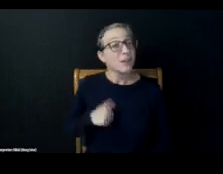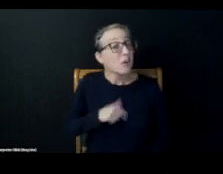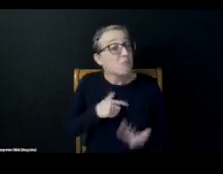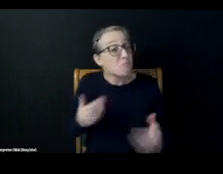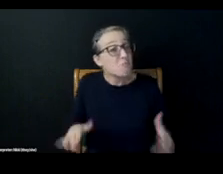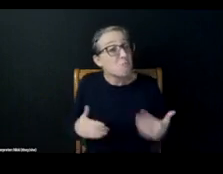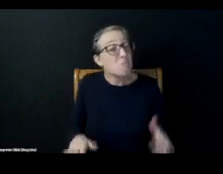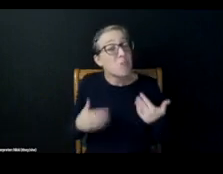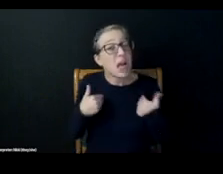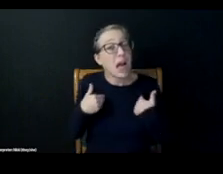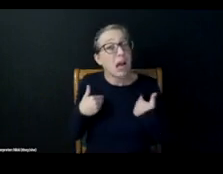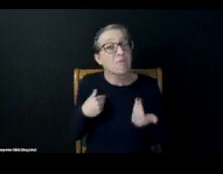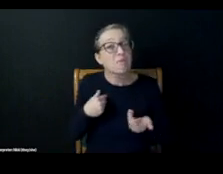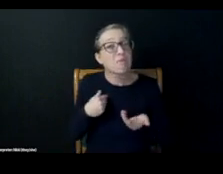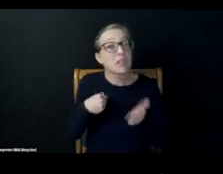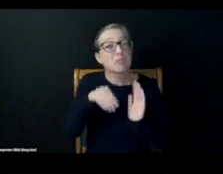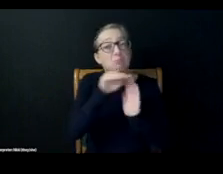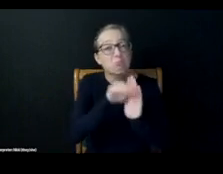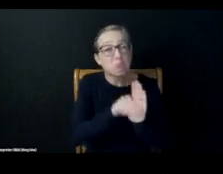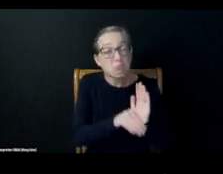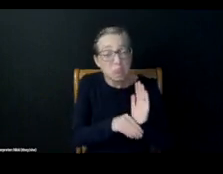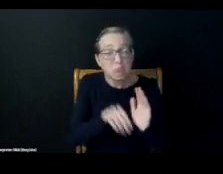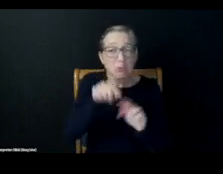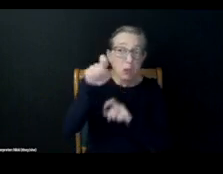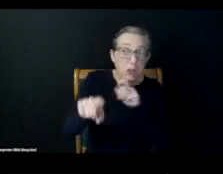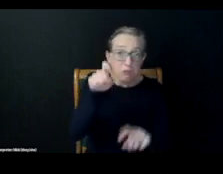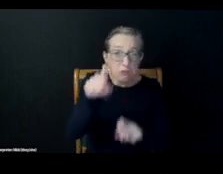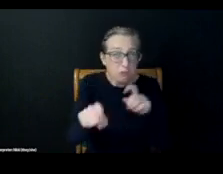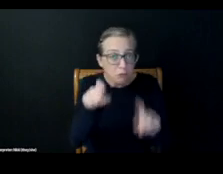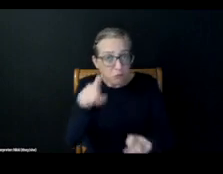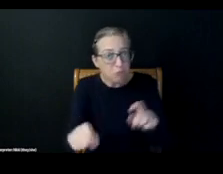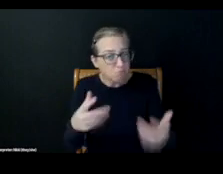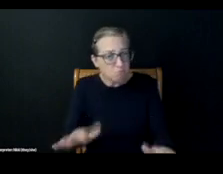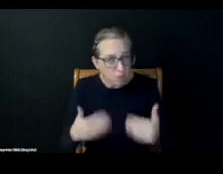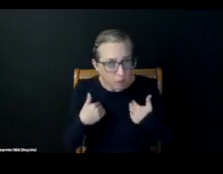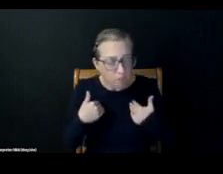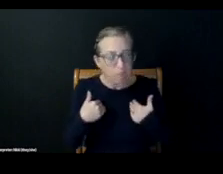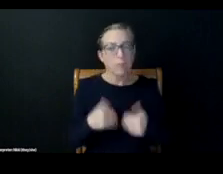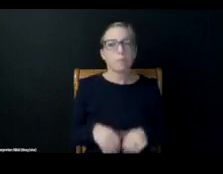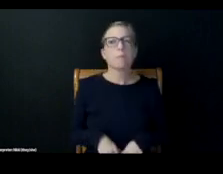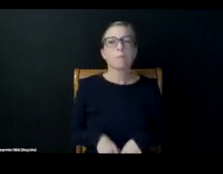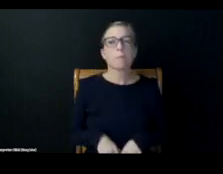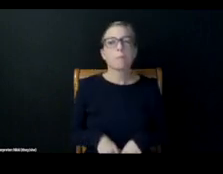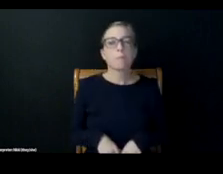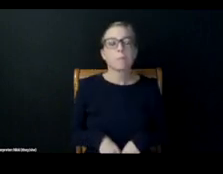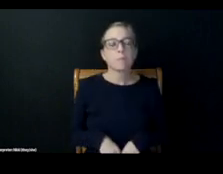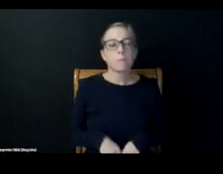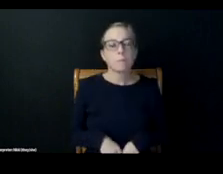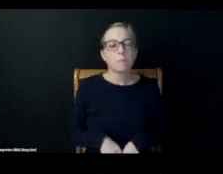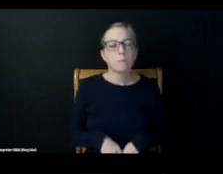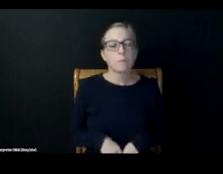a different discussion questions, and I also welcome our audience. If you have any questions,